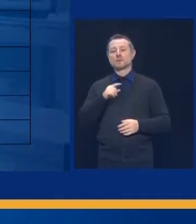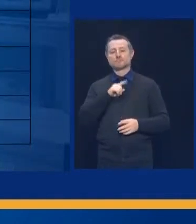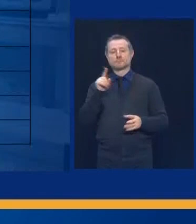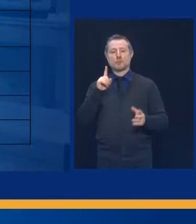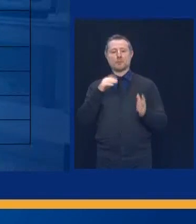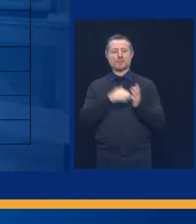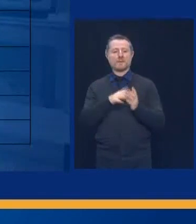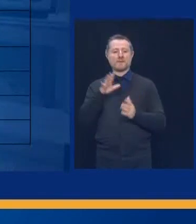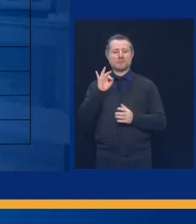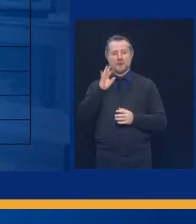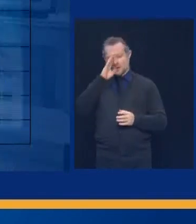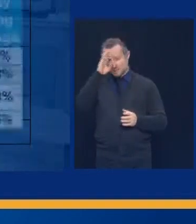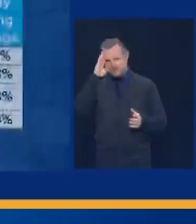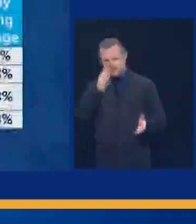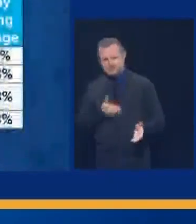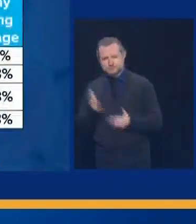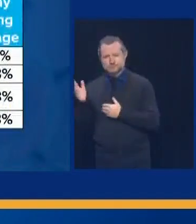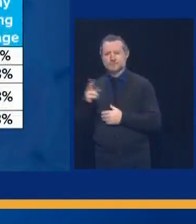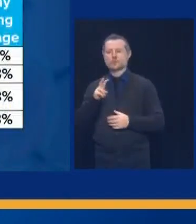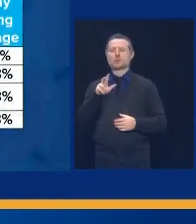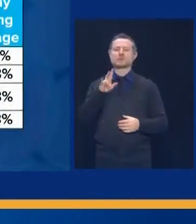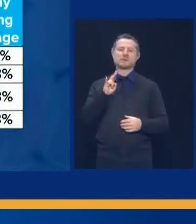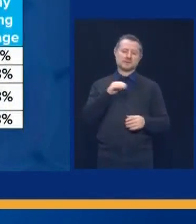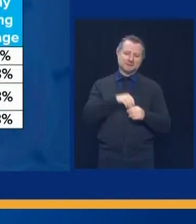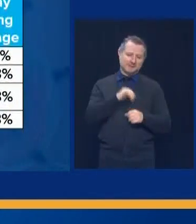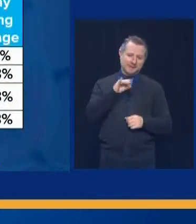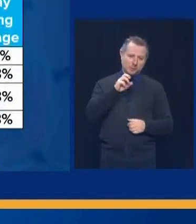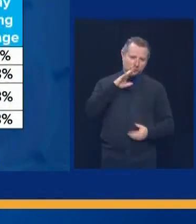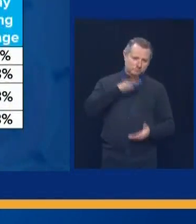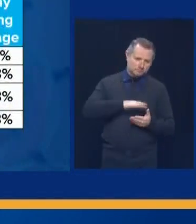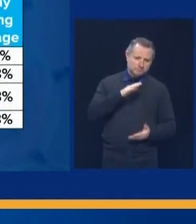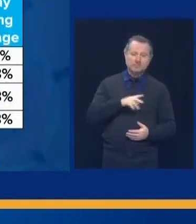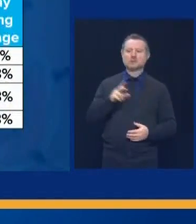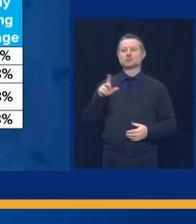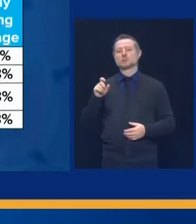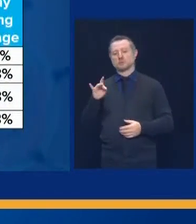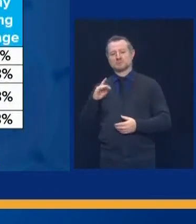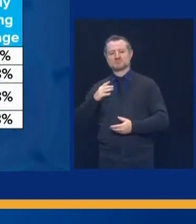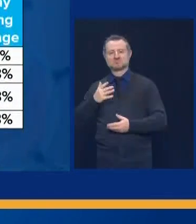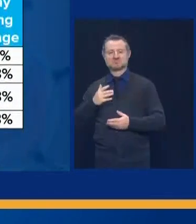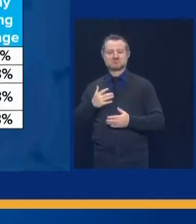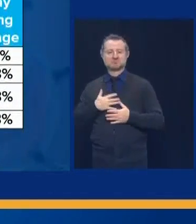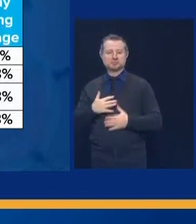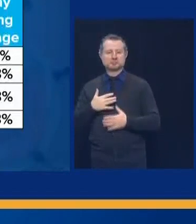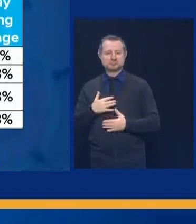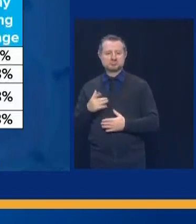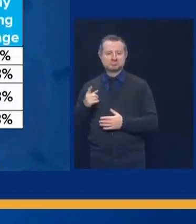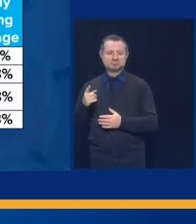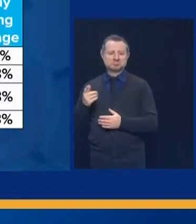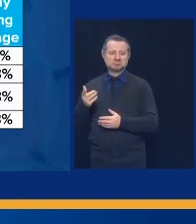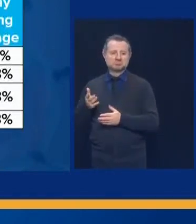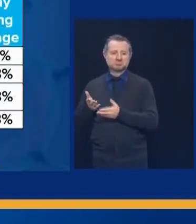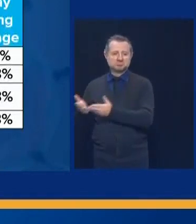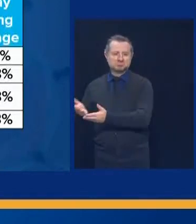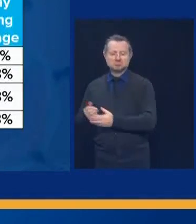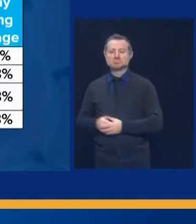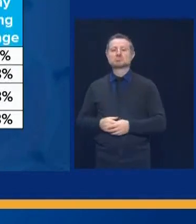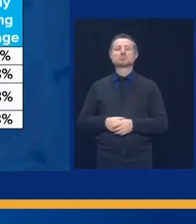12 PEOPLE PASSED AWAY. THEY'RE IN OUR THOUGHTS AND PRAYERS.